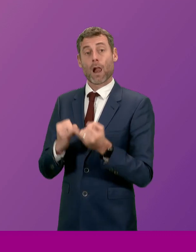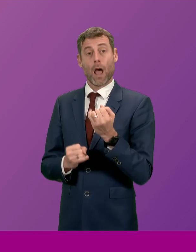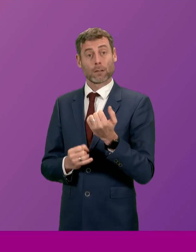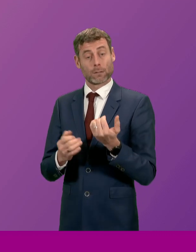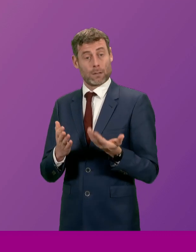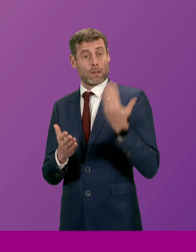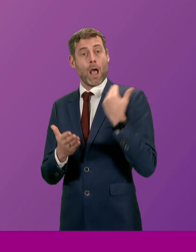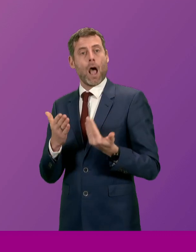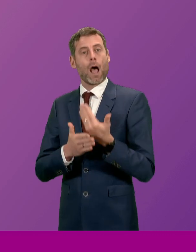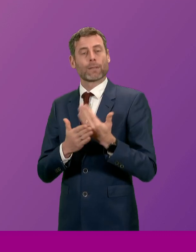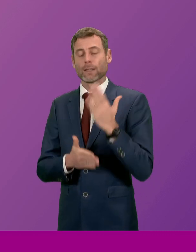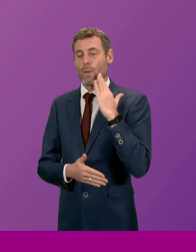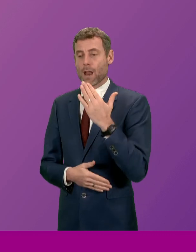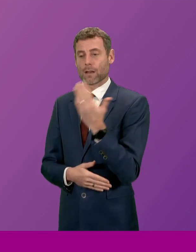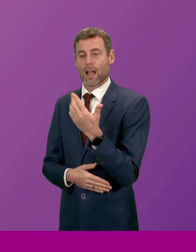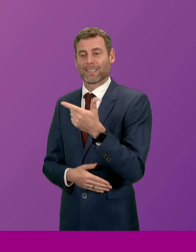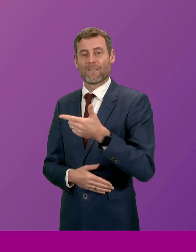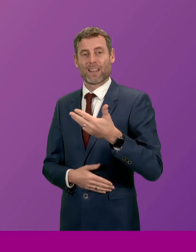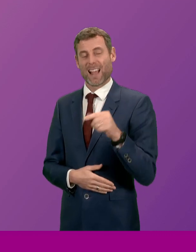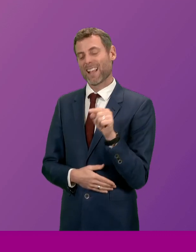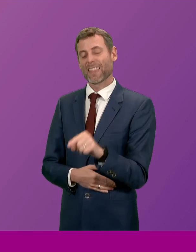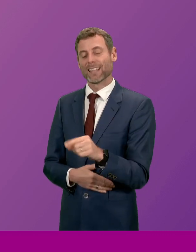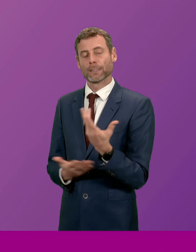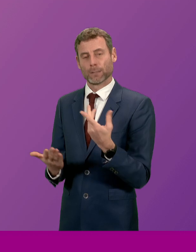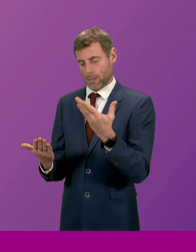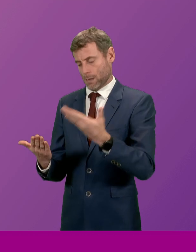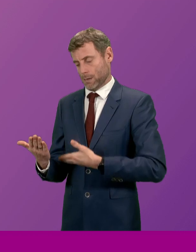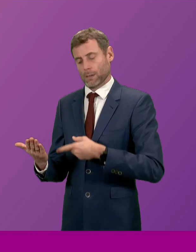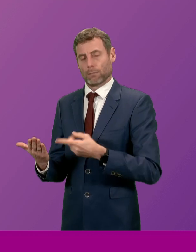is therefore the Government’s intention to refresh and modernise the regulations to ensure that they